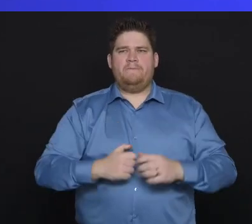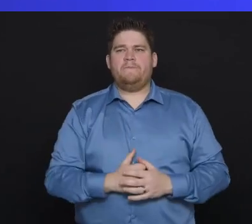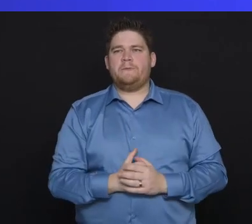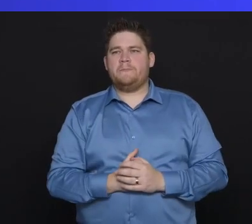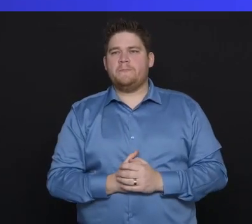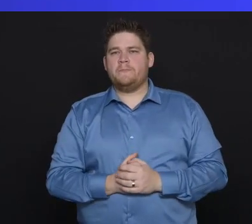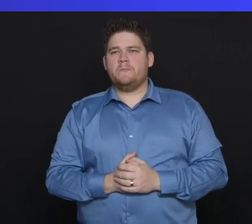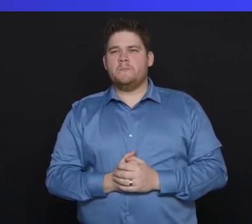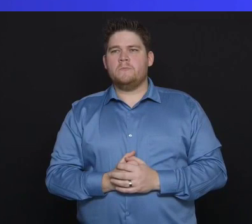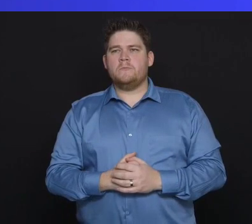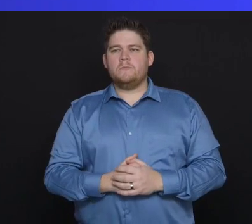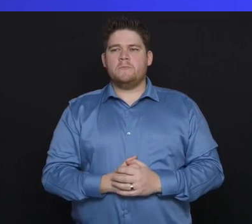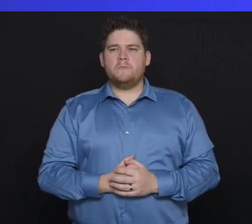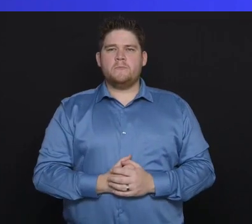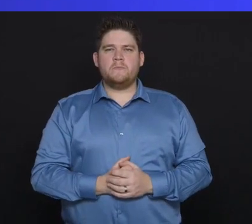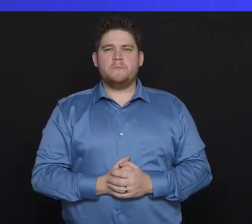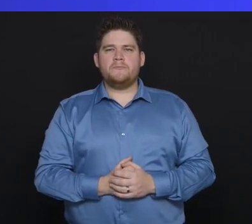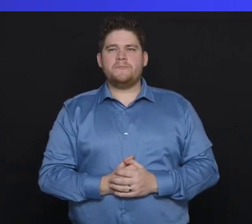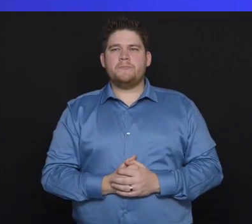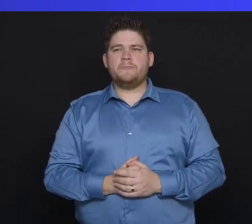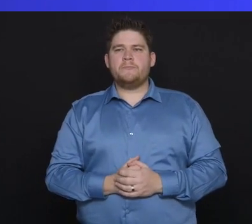On the second point, that's